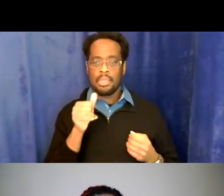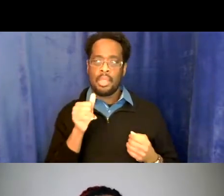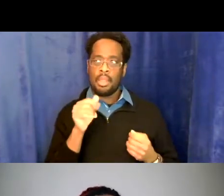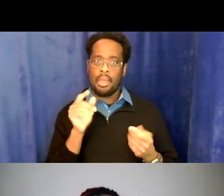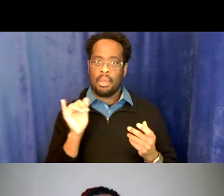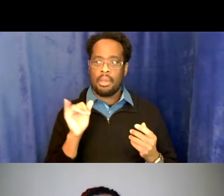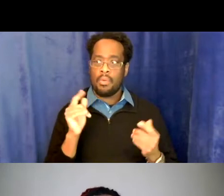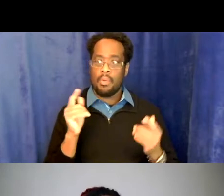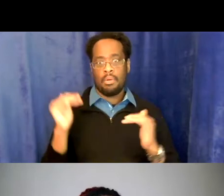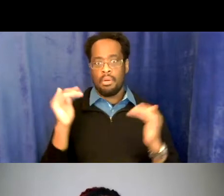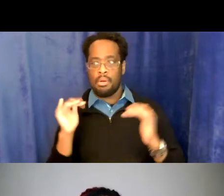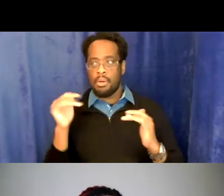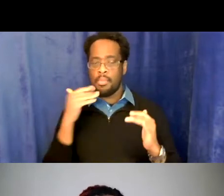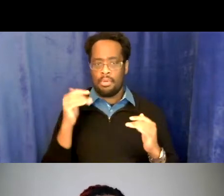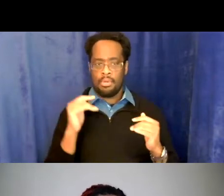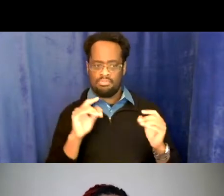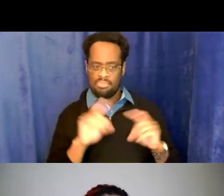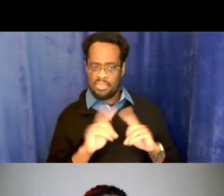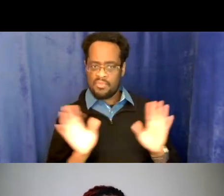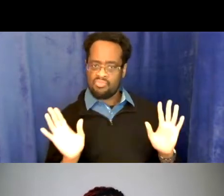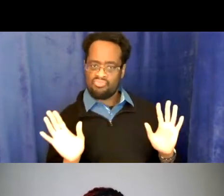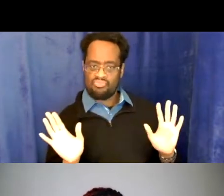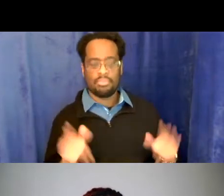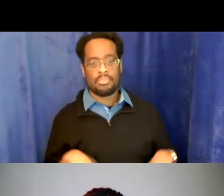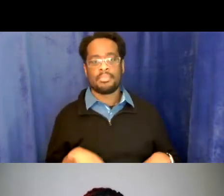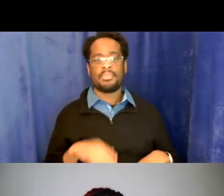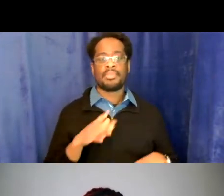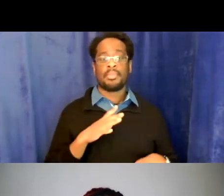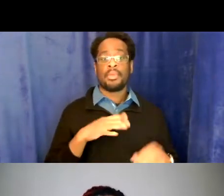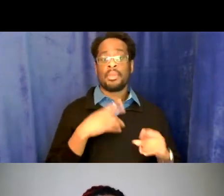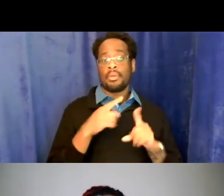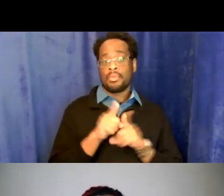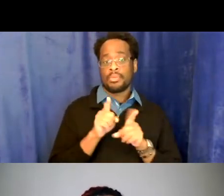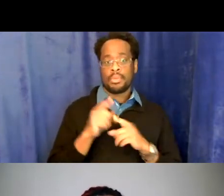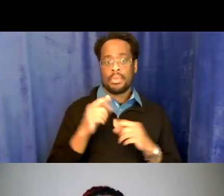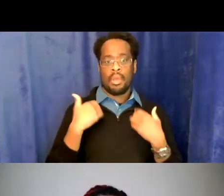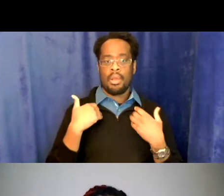come along with black signs it's not more of a comparison of better it's just a different.